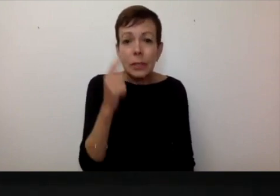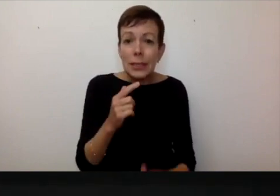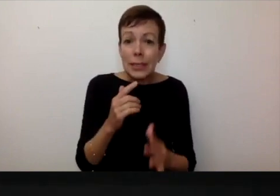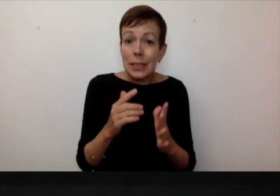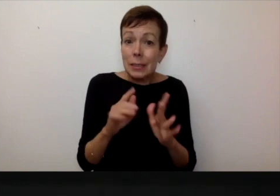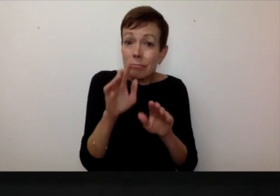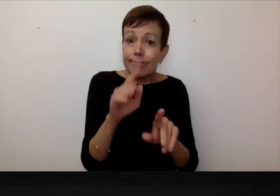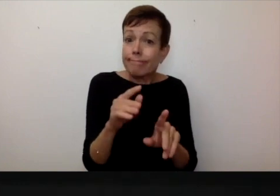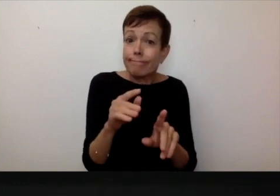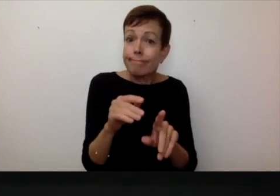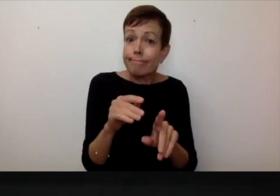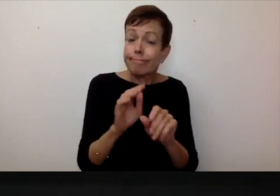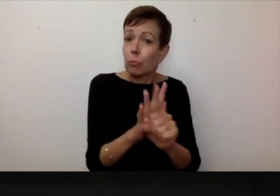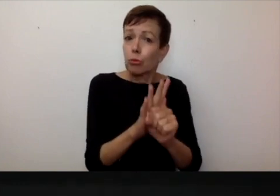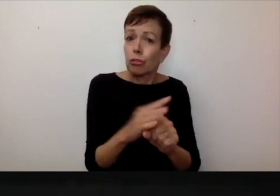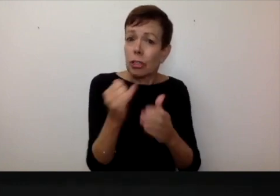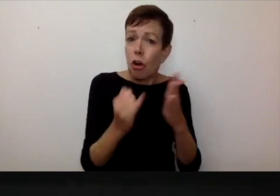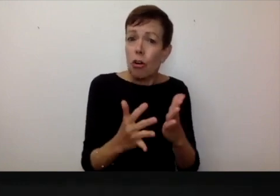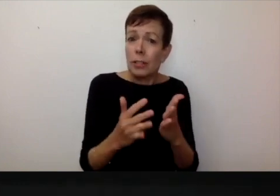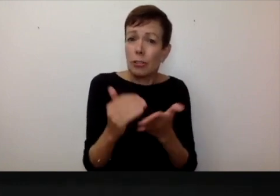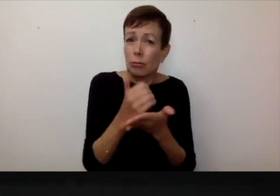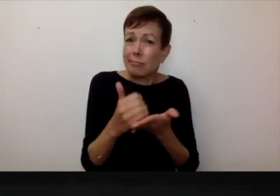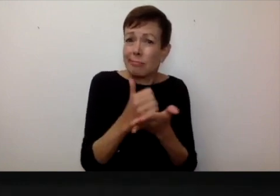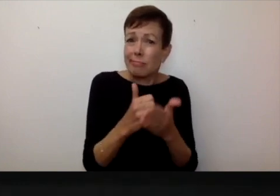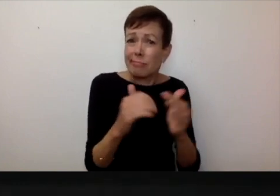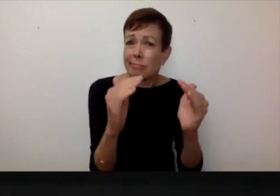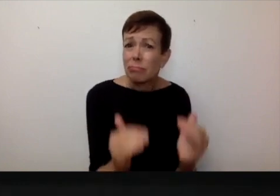this panel and why i commend all of you who are undertaking